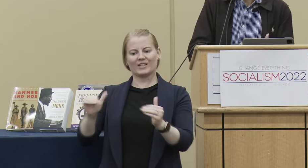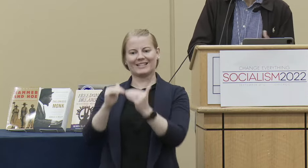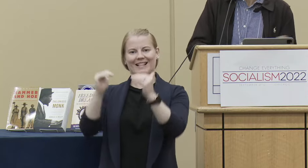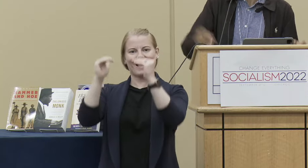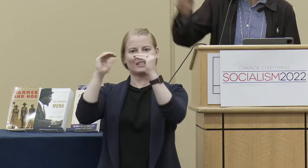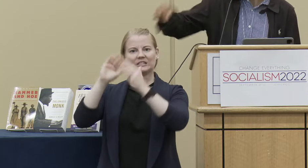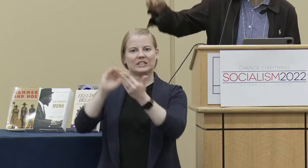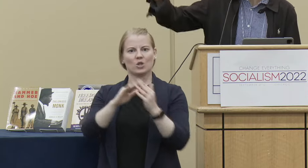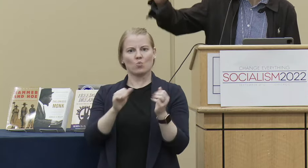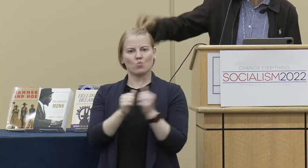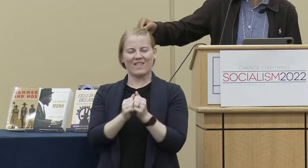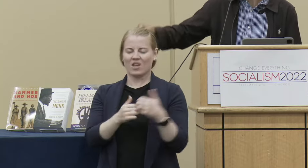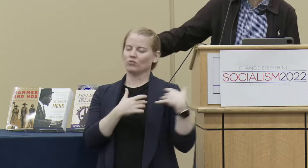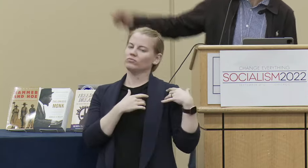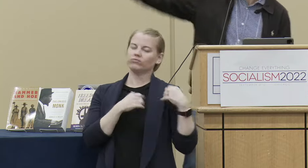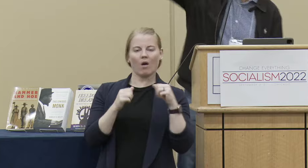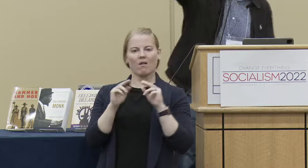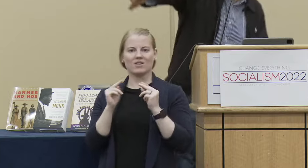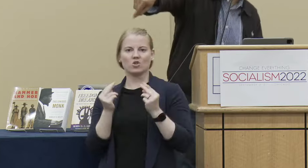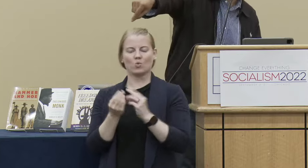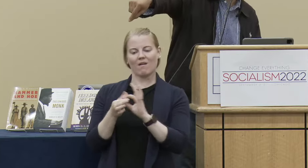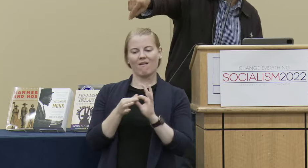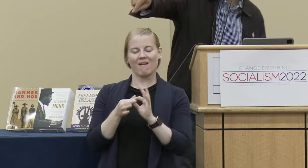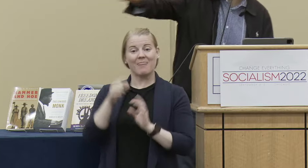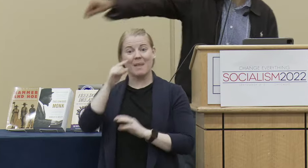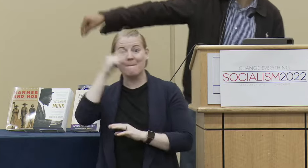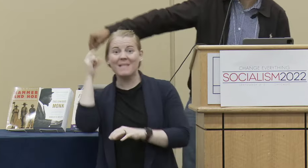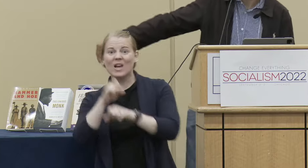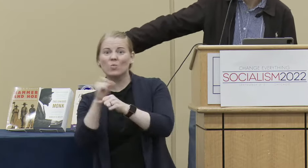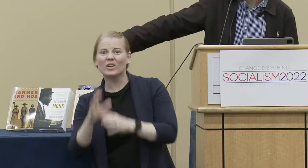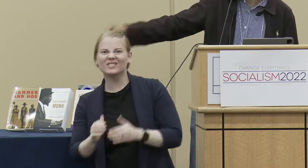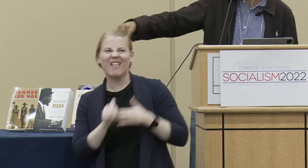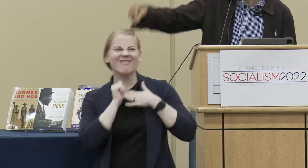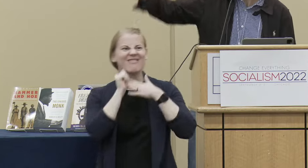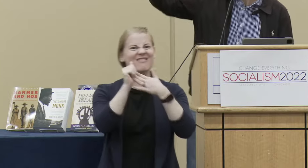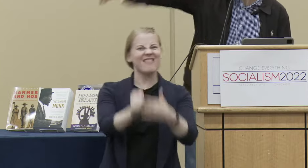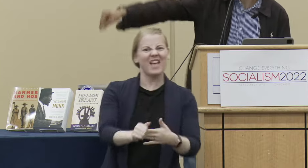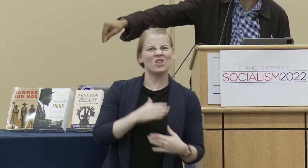working class city with a strong union. And Black workers